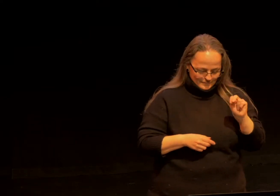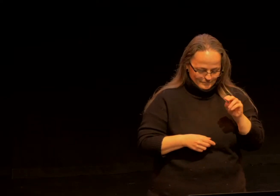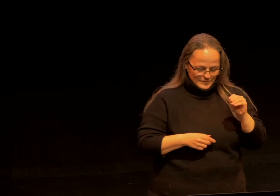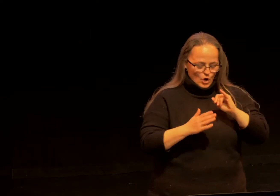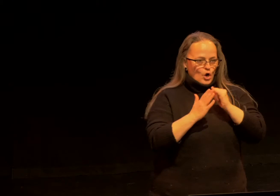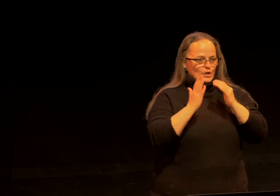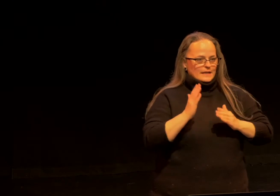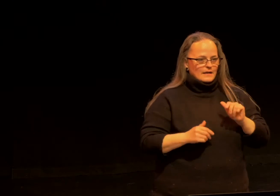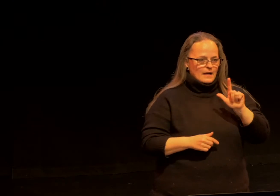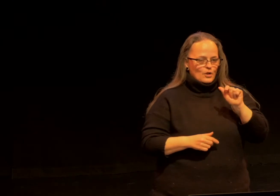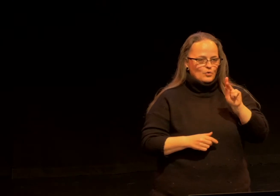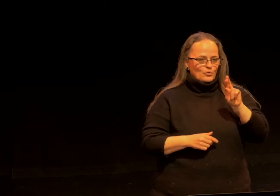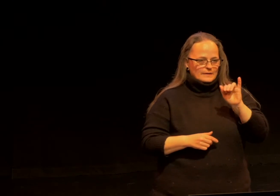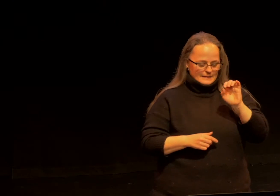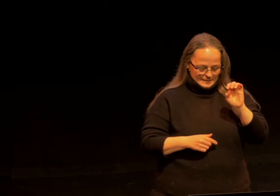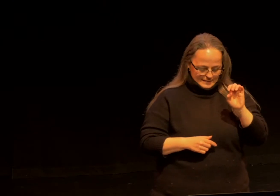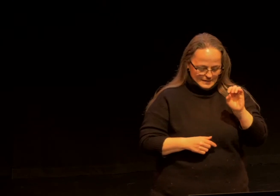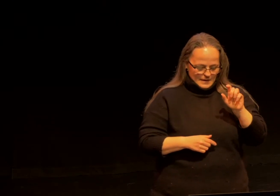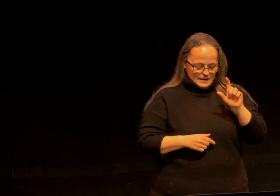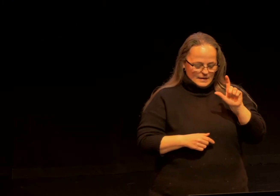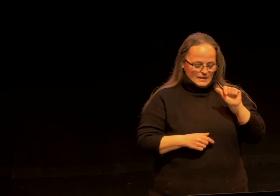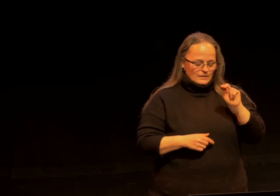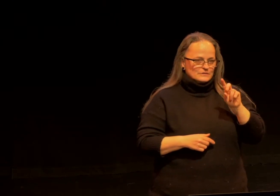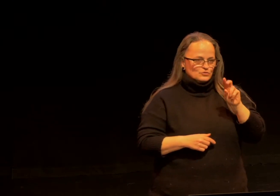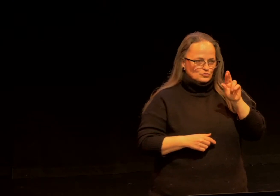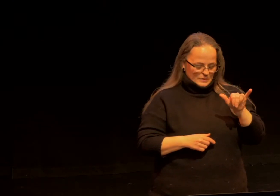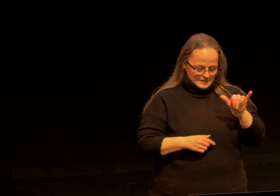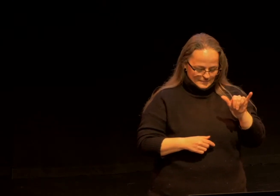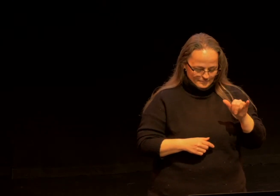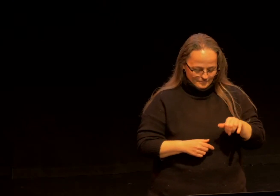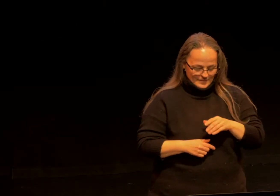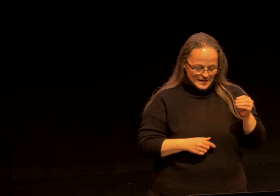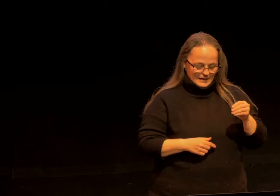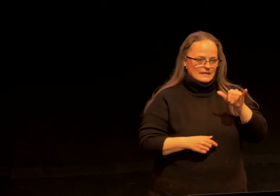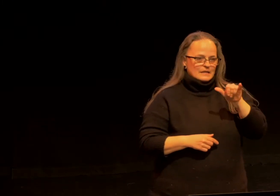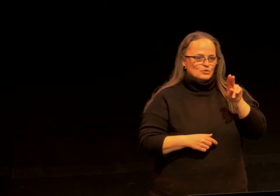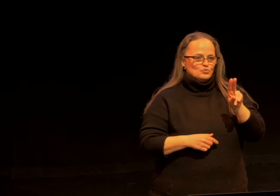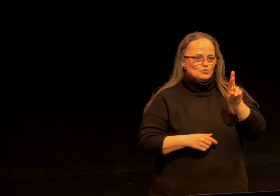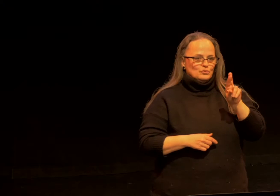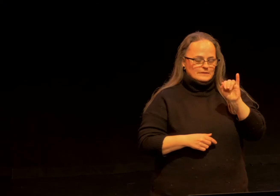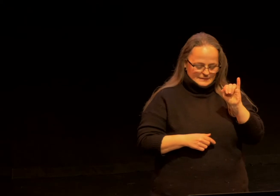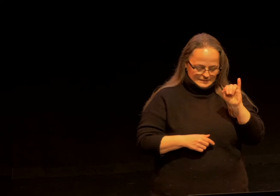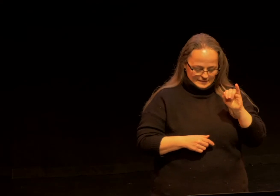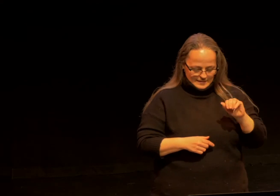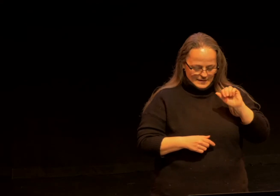there will also be Rachel Ransom, Laurie Landry and Yuri Arajs.